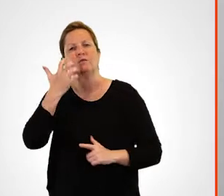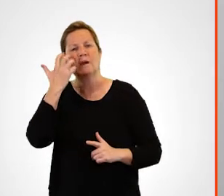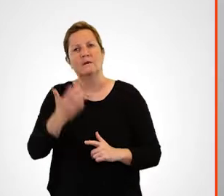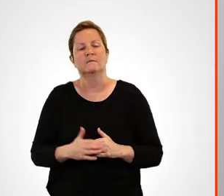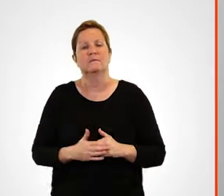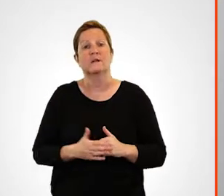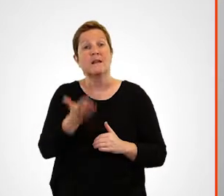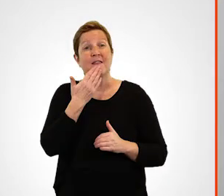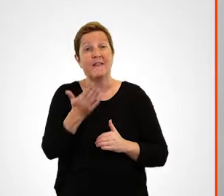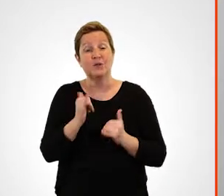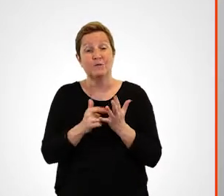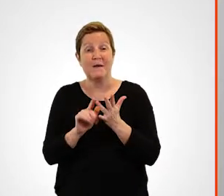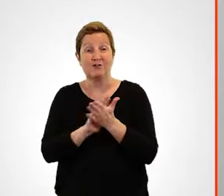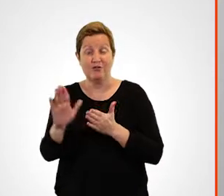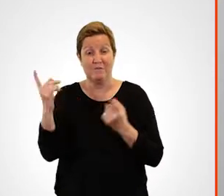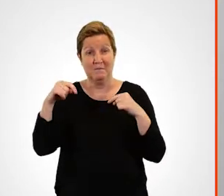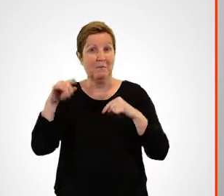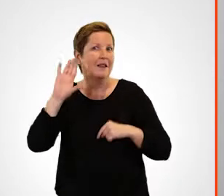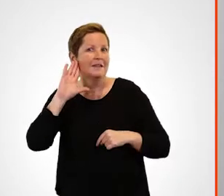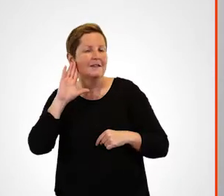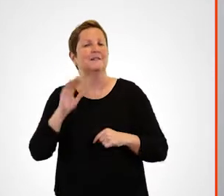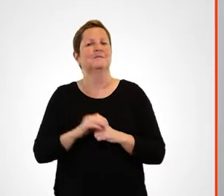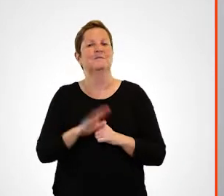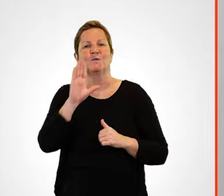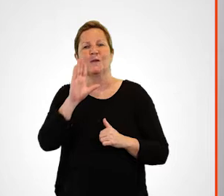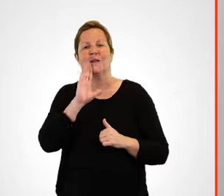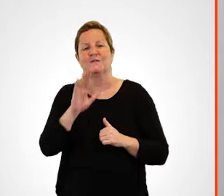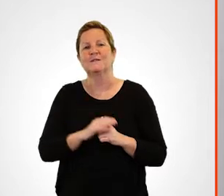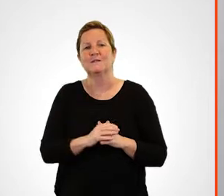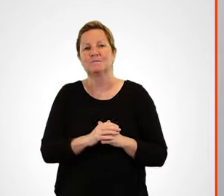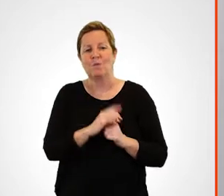Thank you so much for attending to and listening to these lectures.